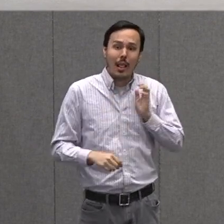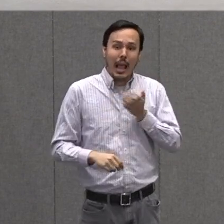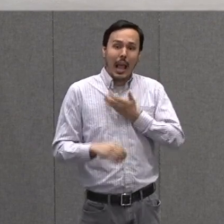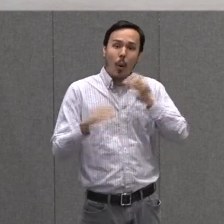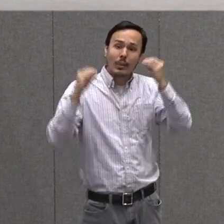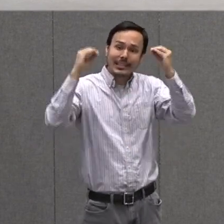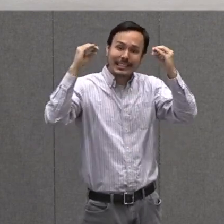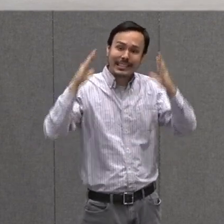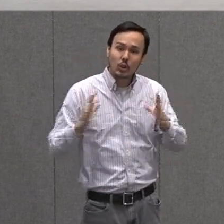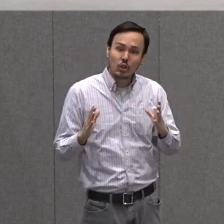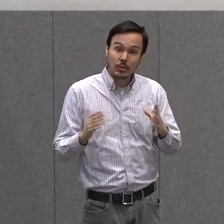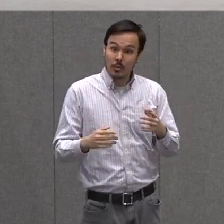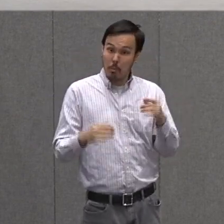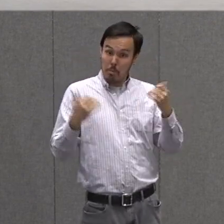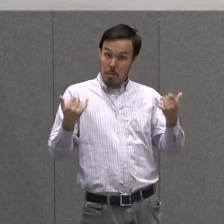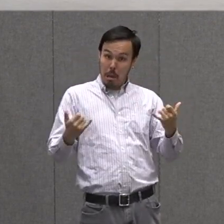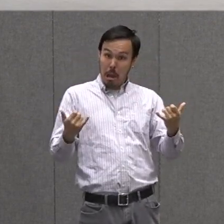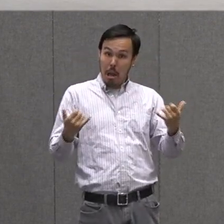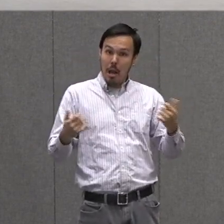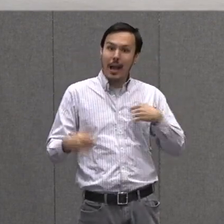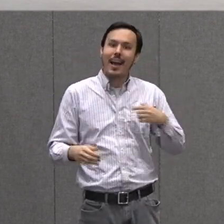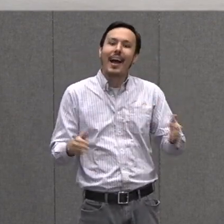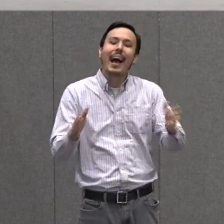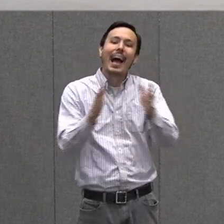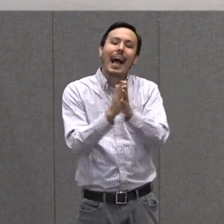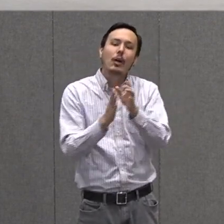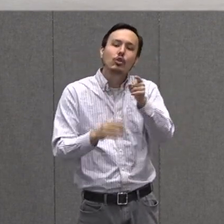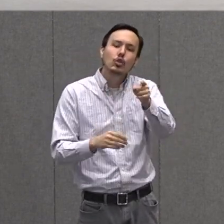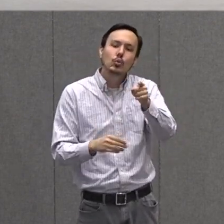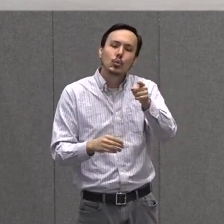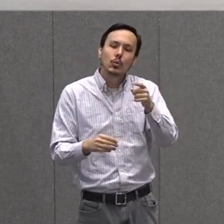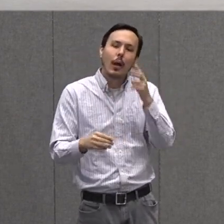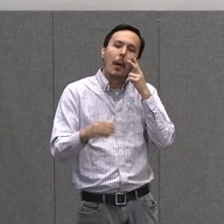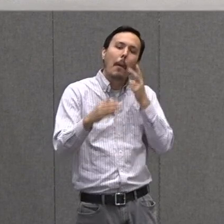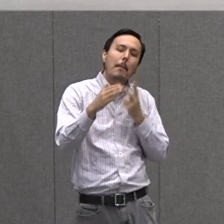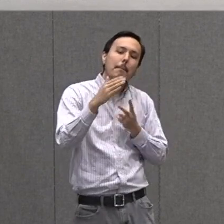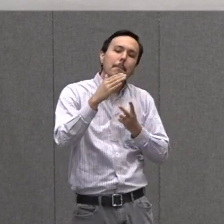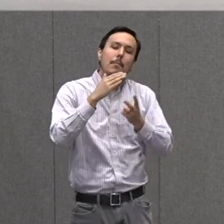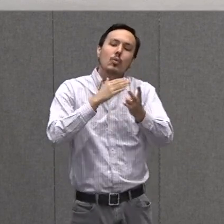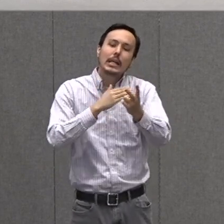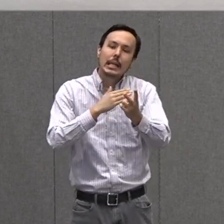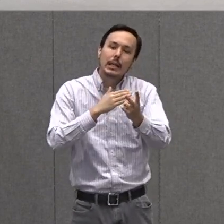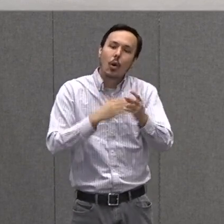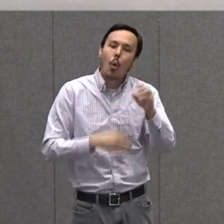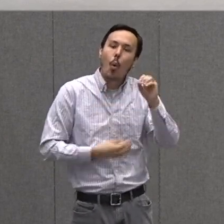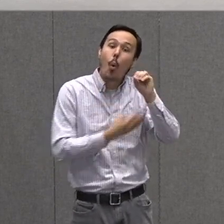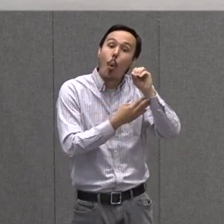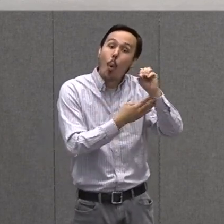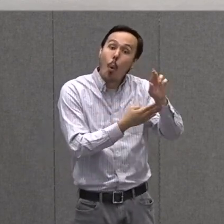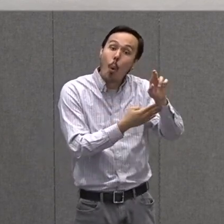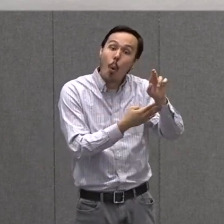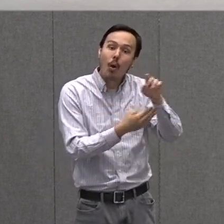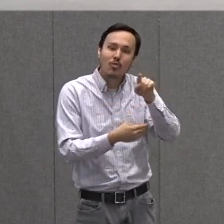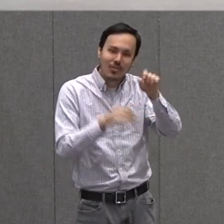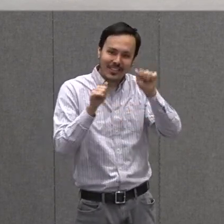This time, I'm going to ask you to make a prediction or a guess as to what's happening in the picture.